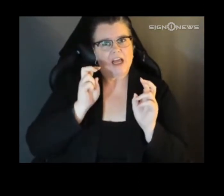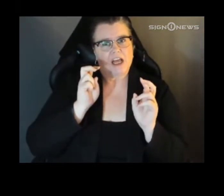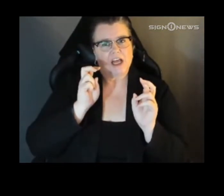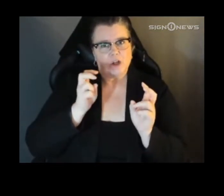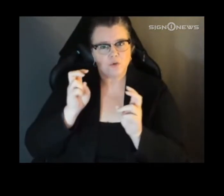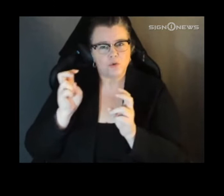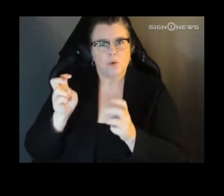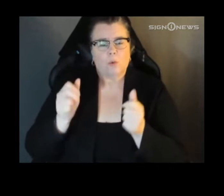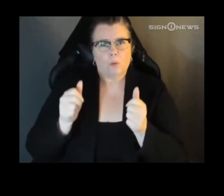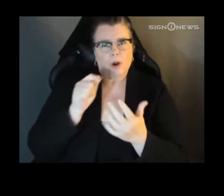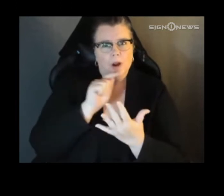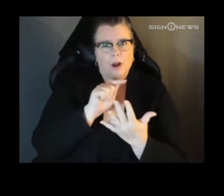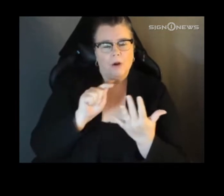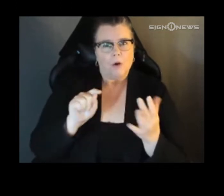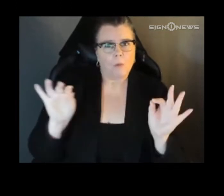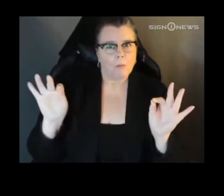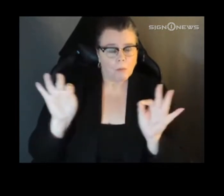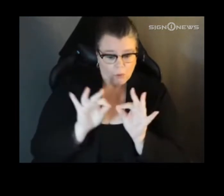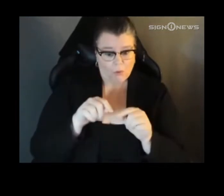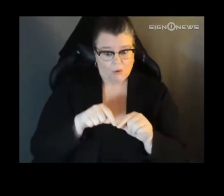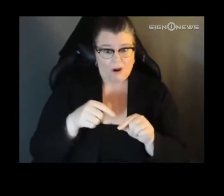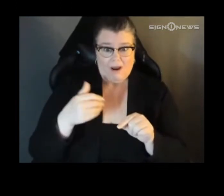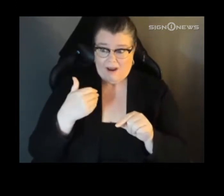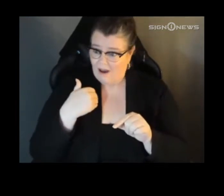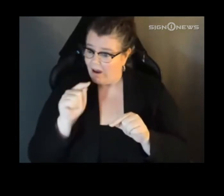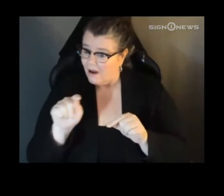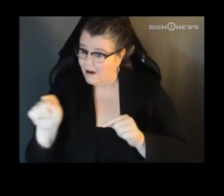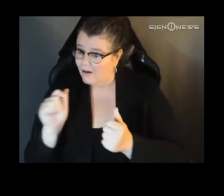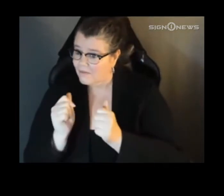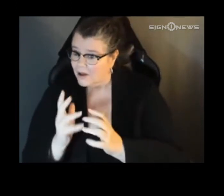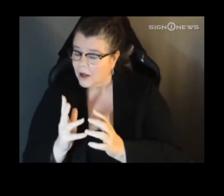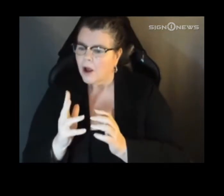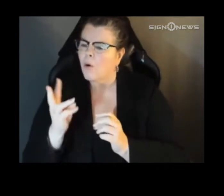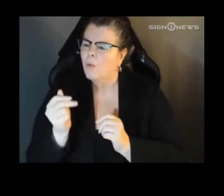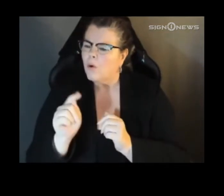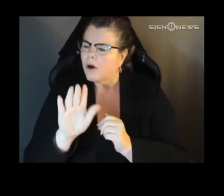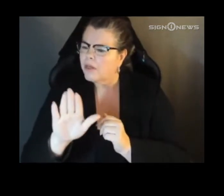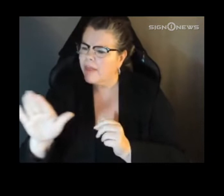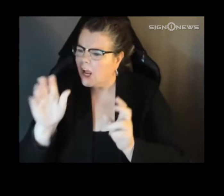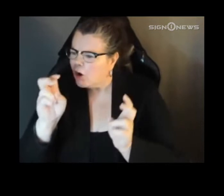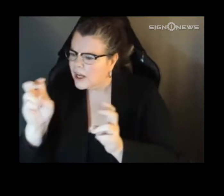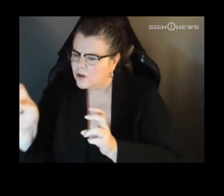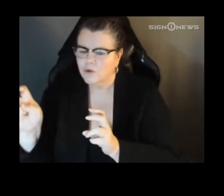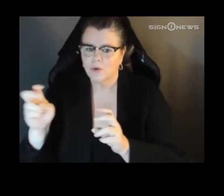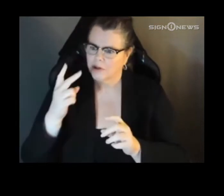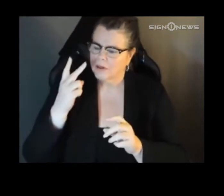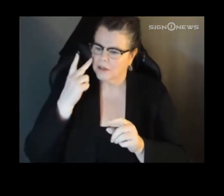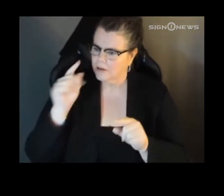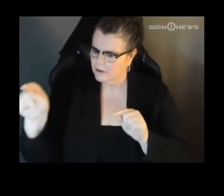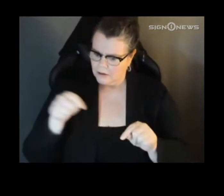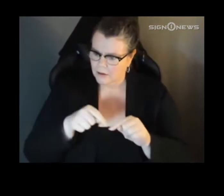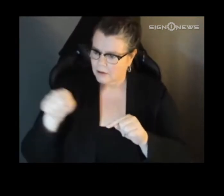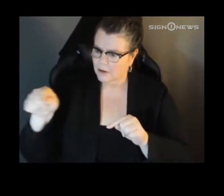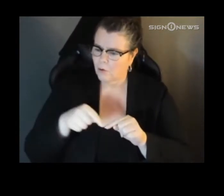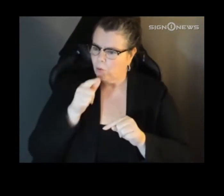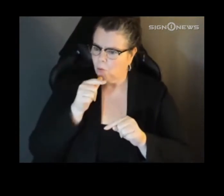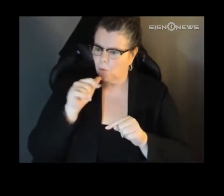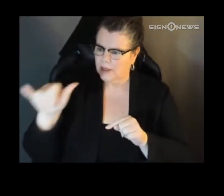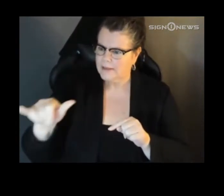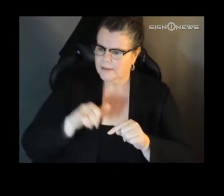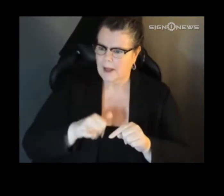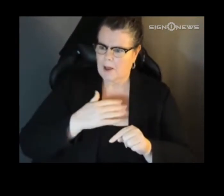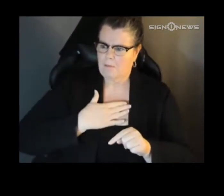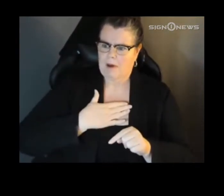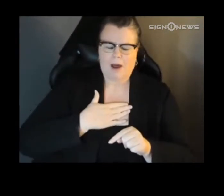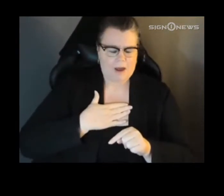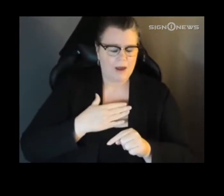or the county commissioner meetings officials